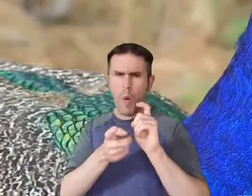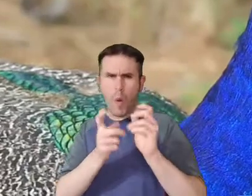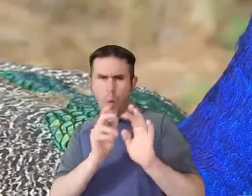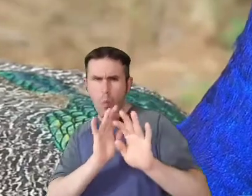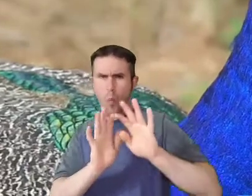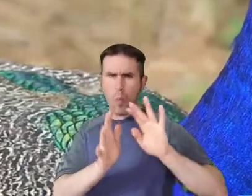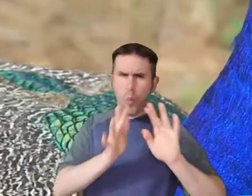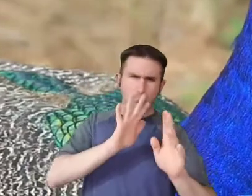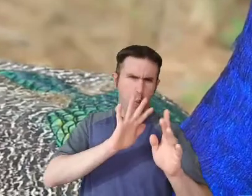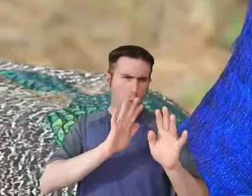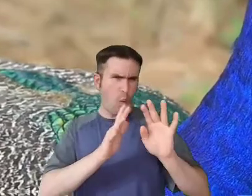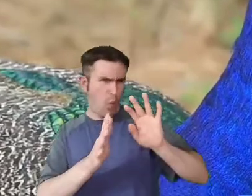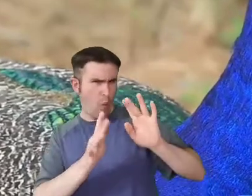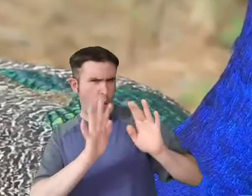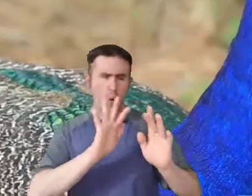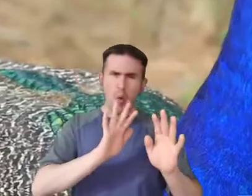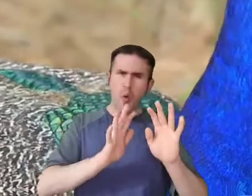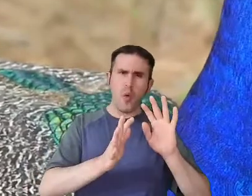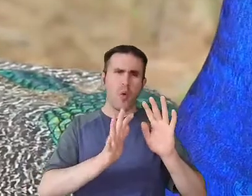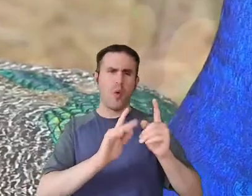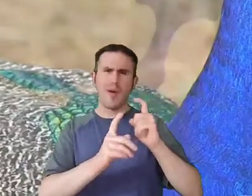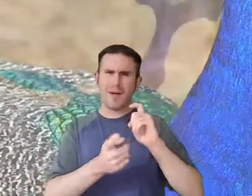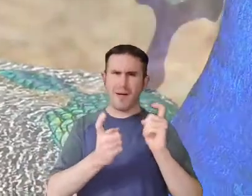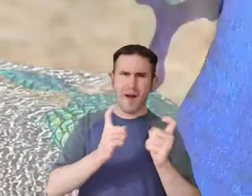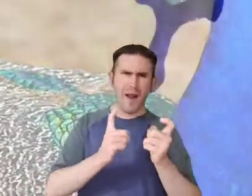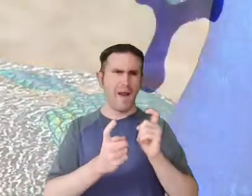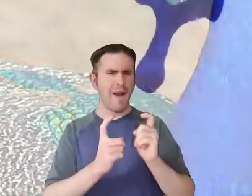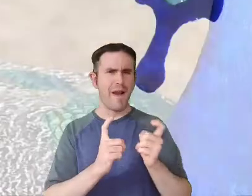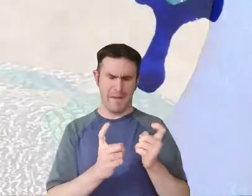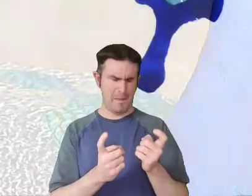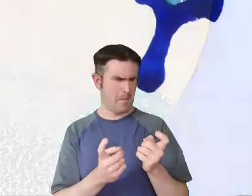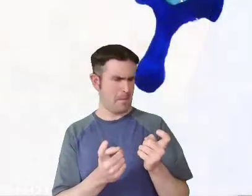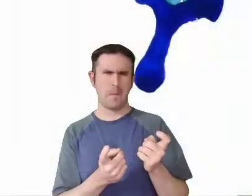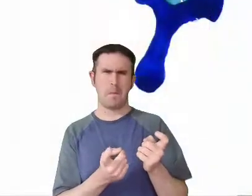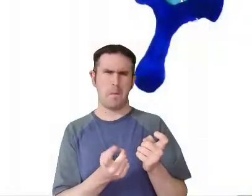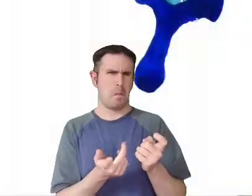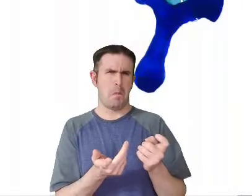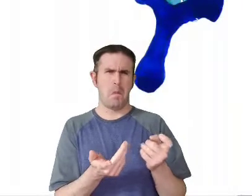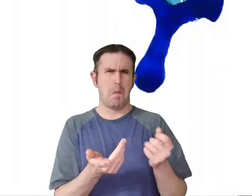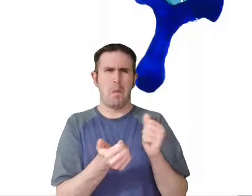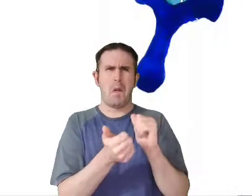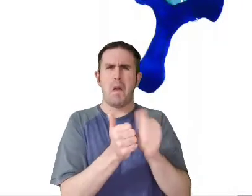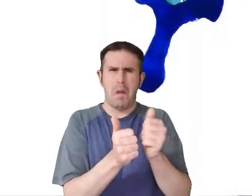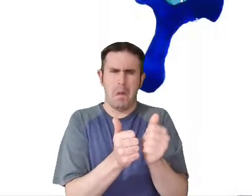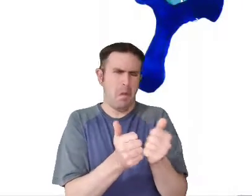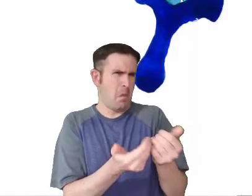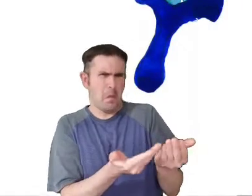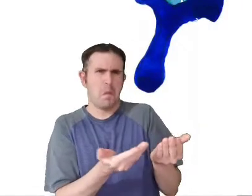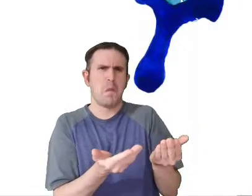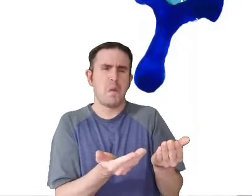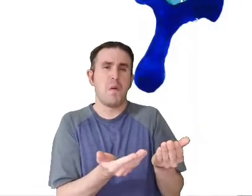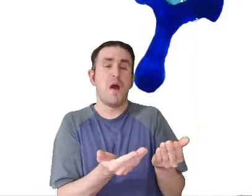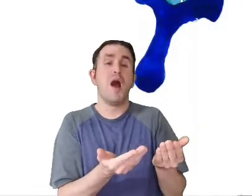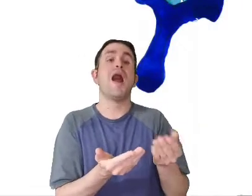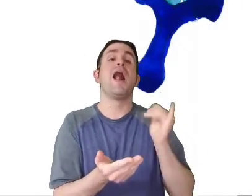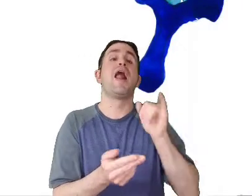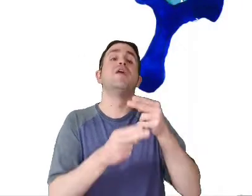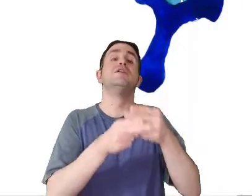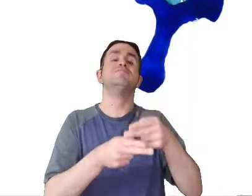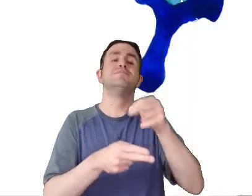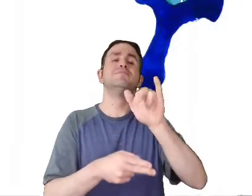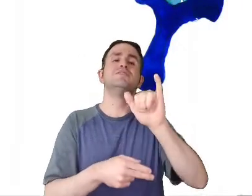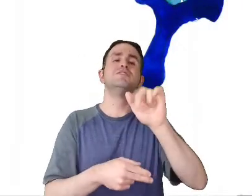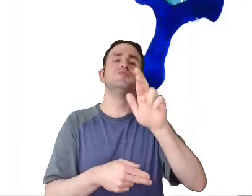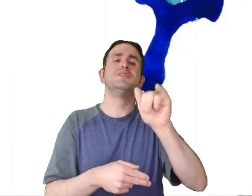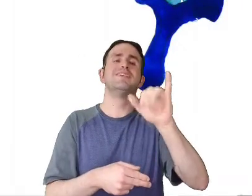they tend to reflect another color? Now, how does that work? That is referred to as iridescence.